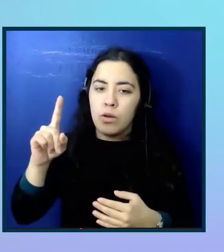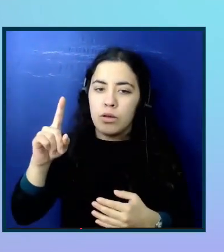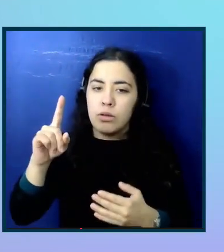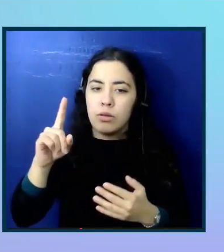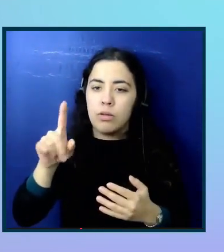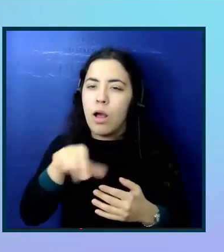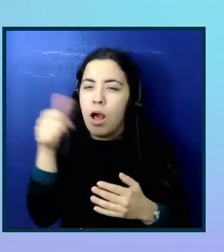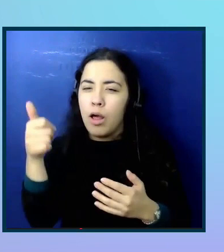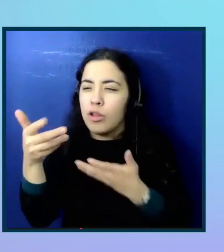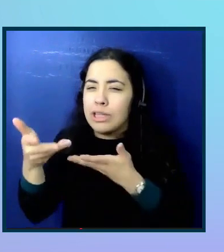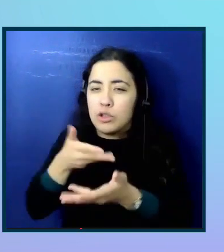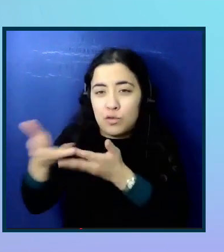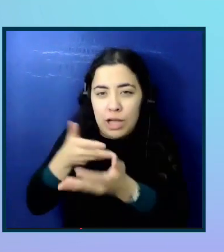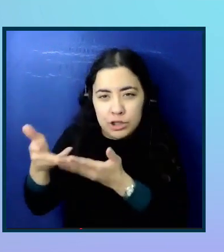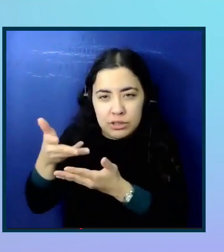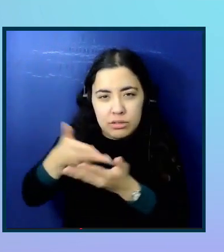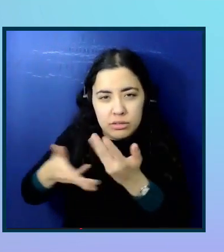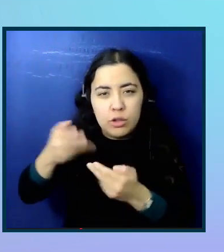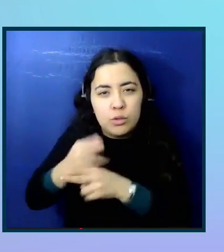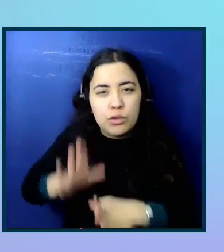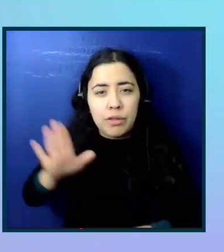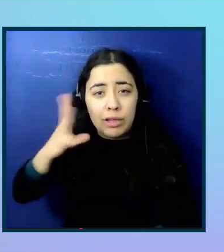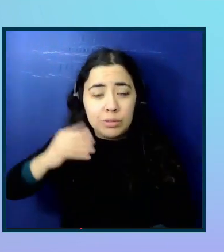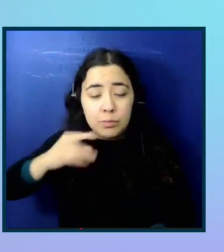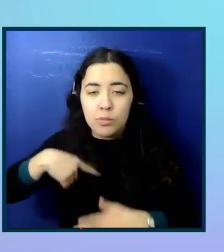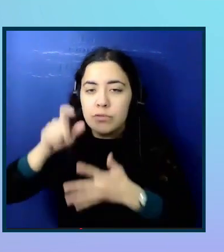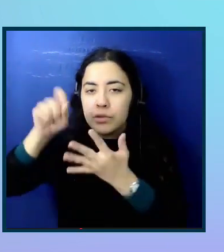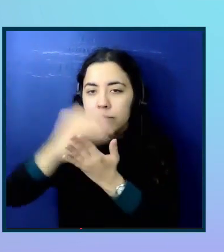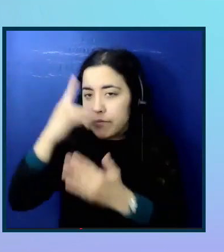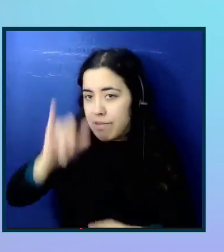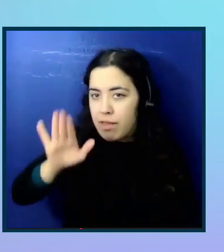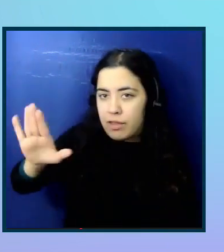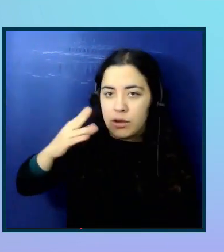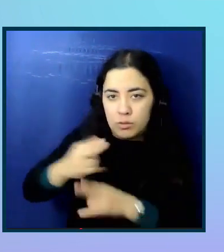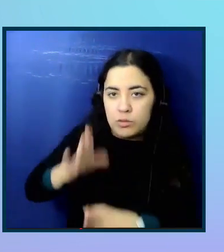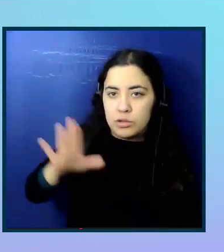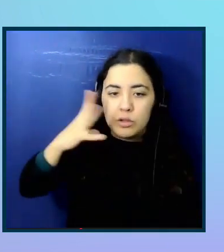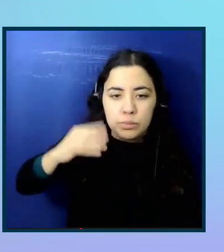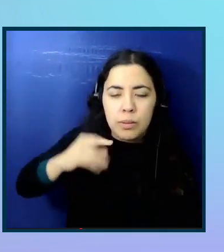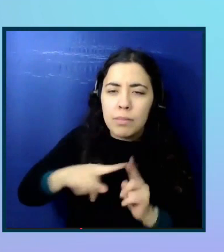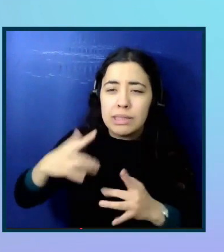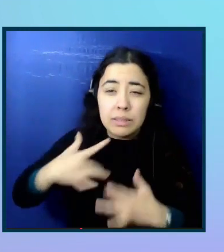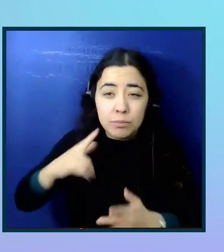about interactions, but yeah, usually the checklist is in my head, but no, you're right.